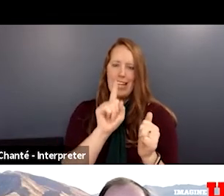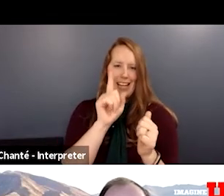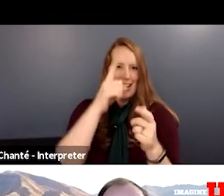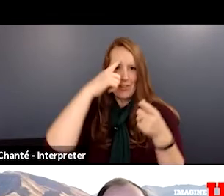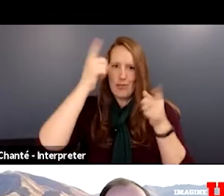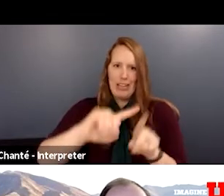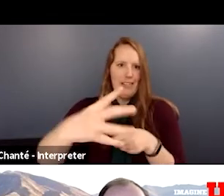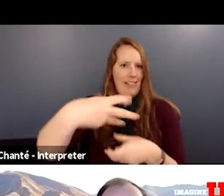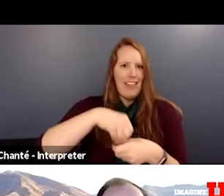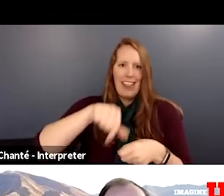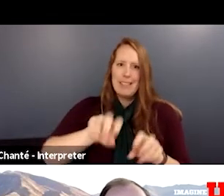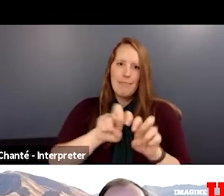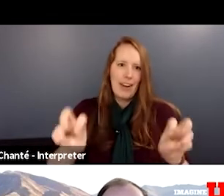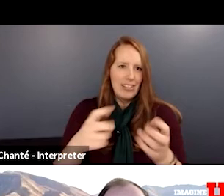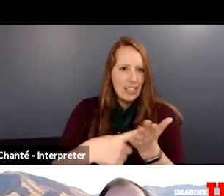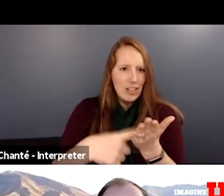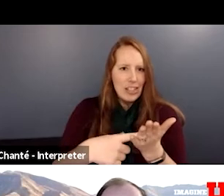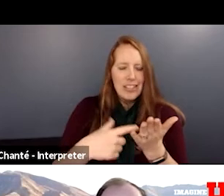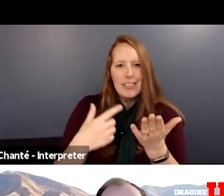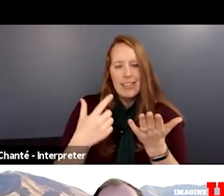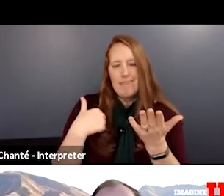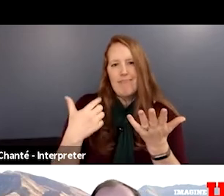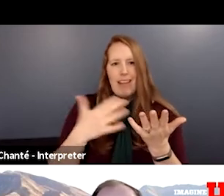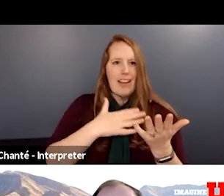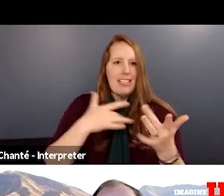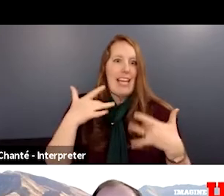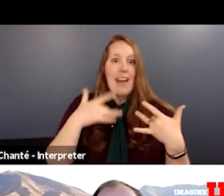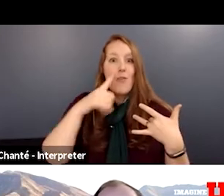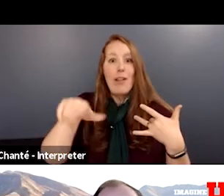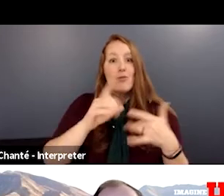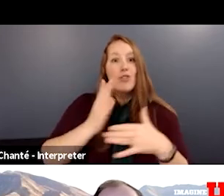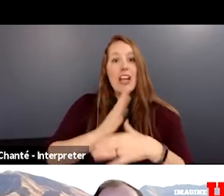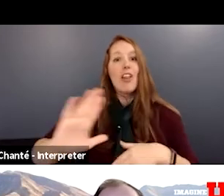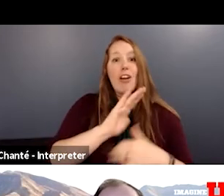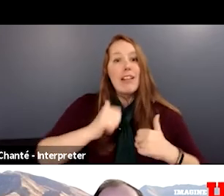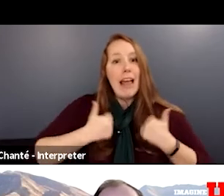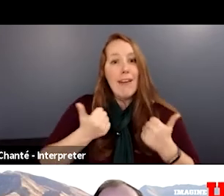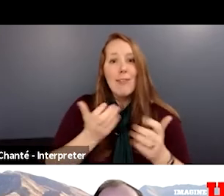share their life through their lens and share their intersectional identities.